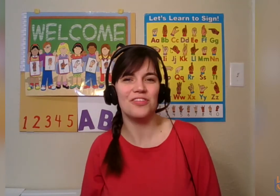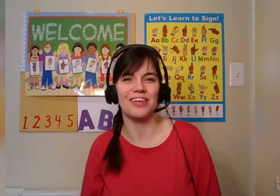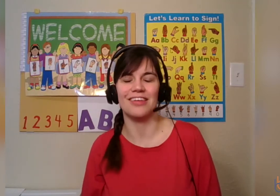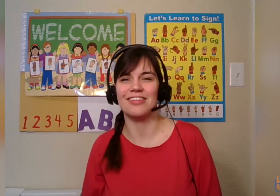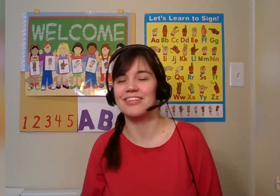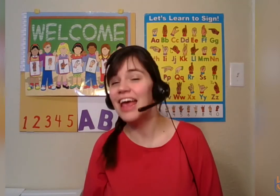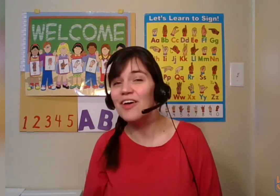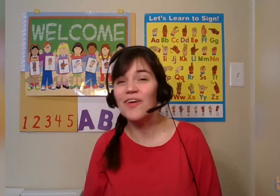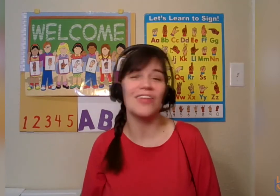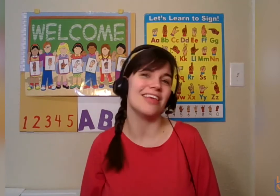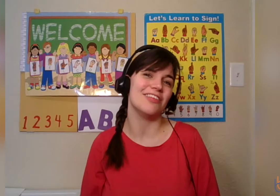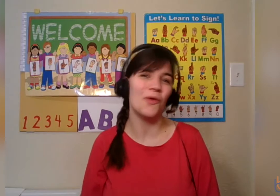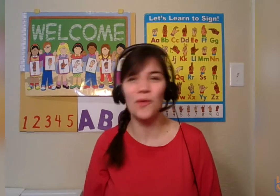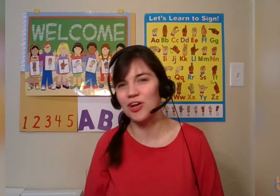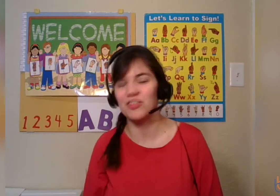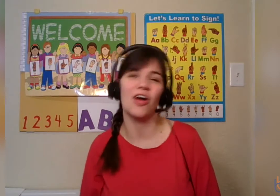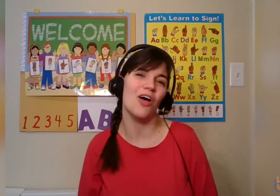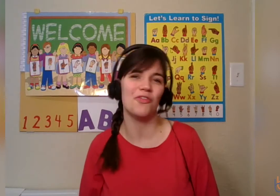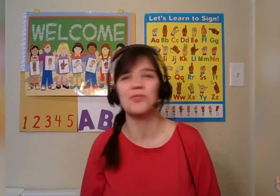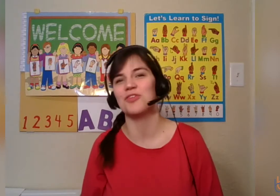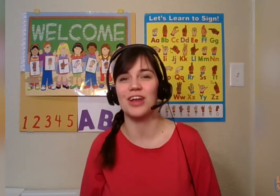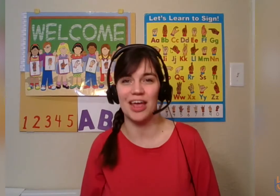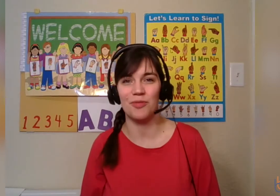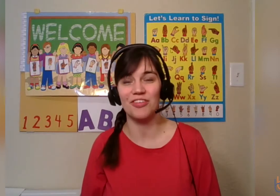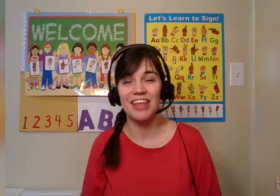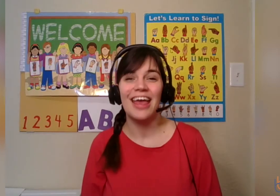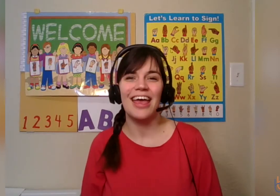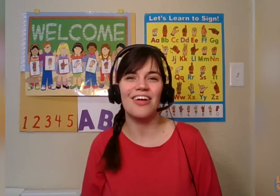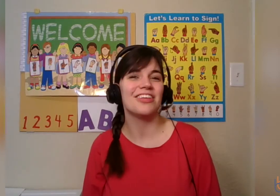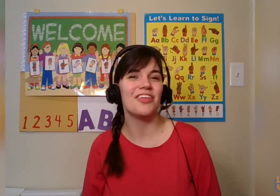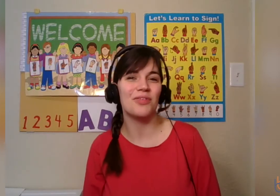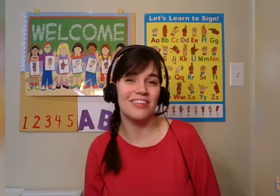his tail, his horns, are all from different animals, and I'll tell you in